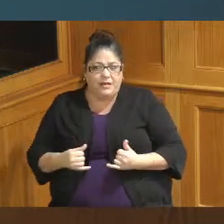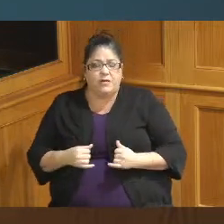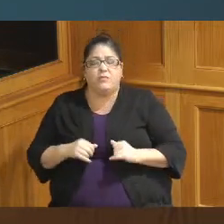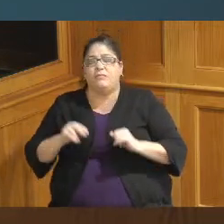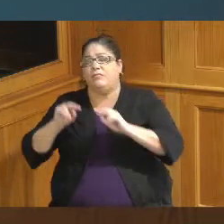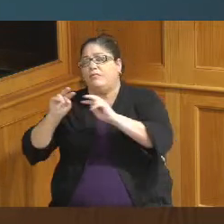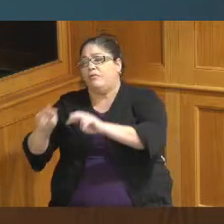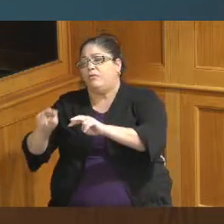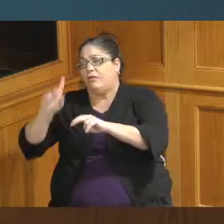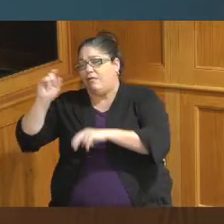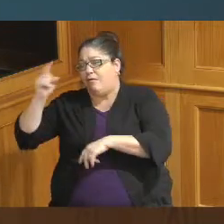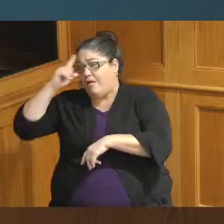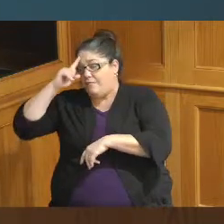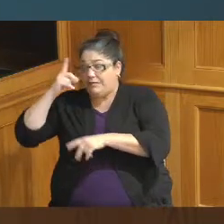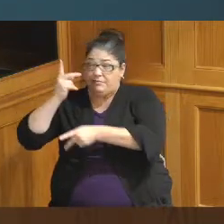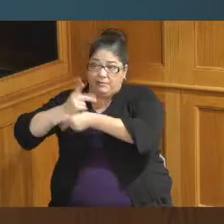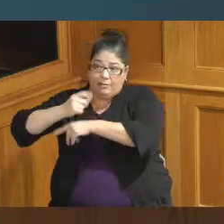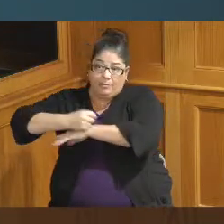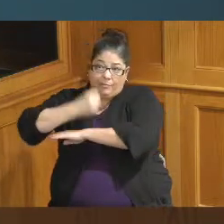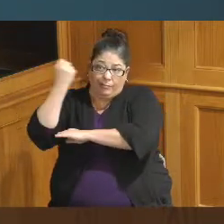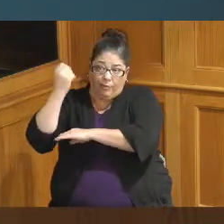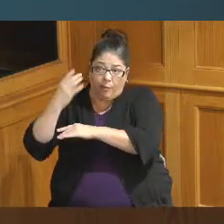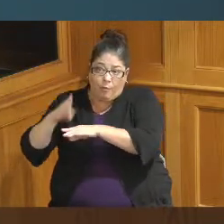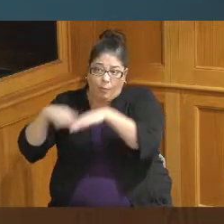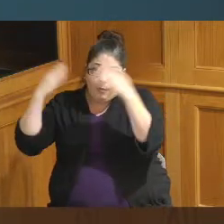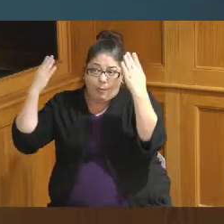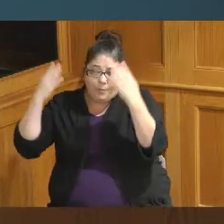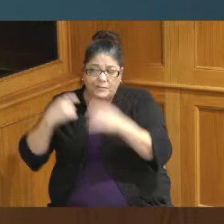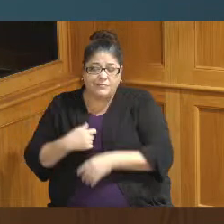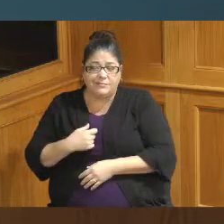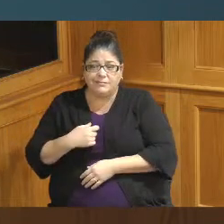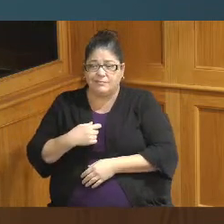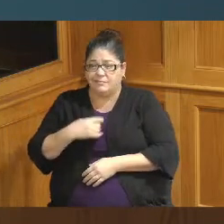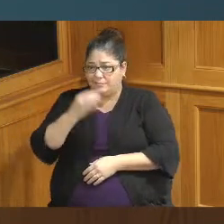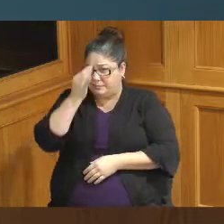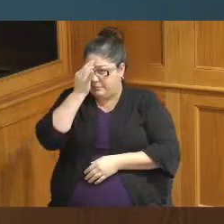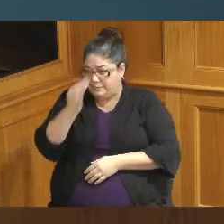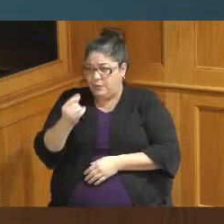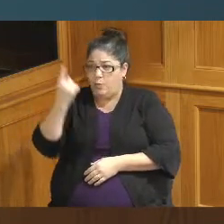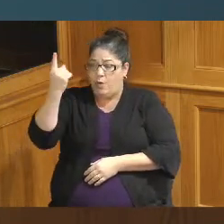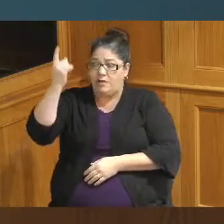is the government gonna stay open and I think they just they got rid of one speaker and now another